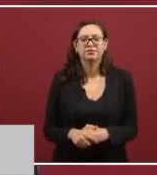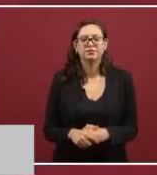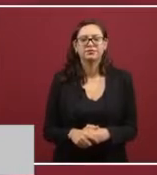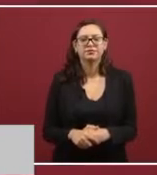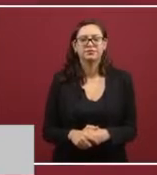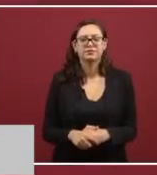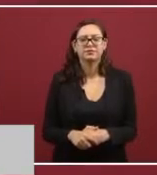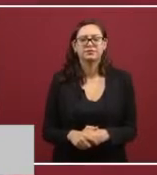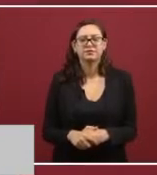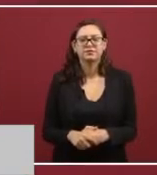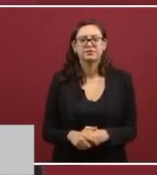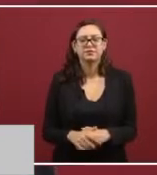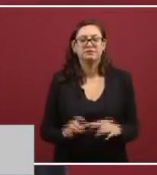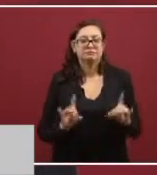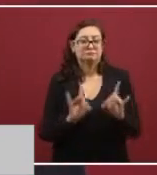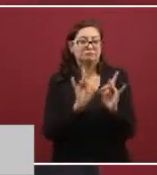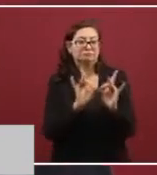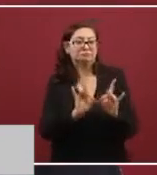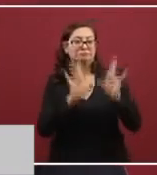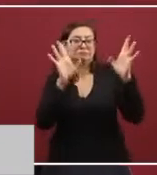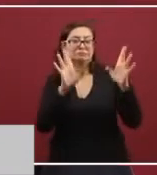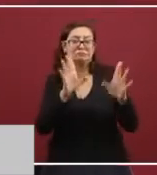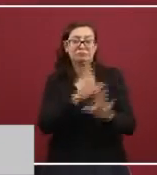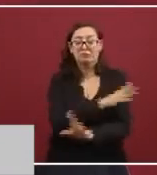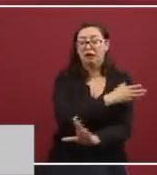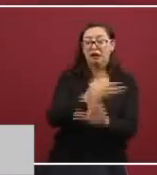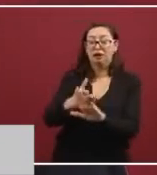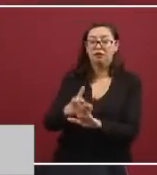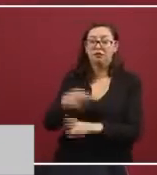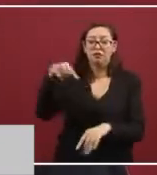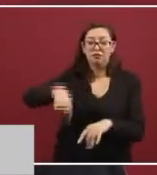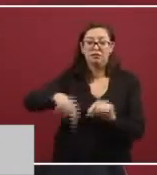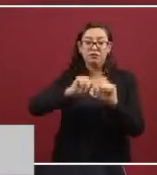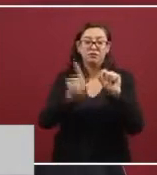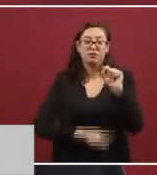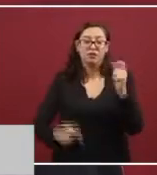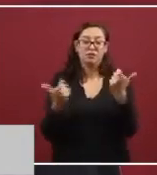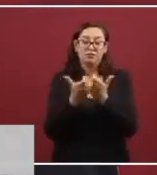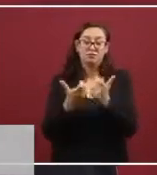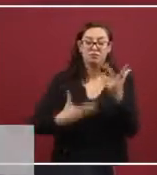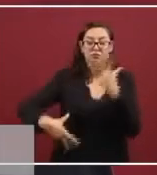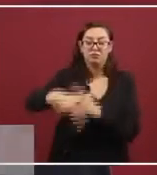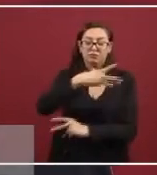giving welfare options in a safe environment along with their uses and customs and with their families